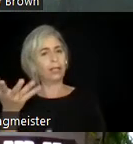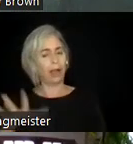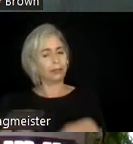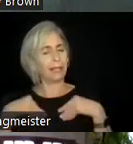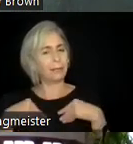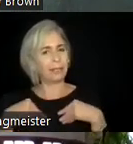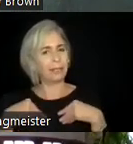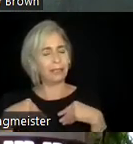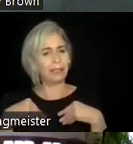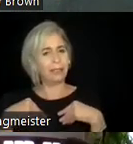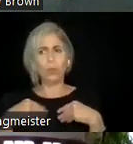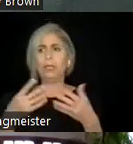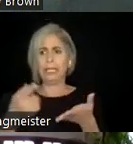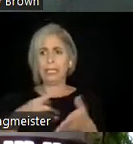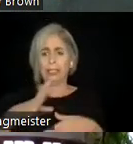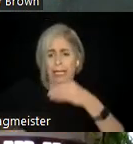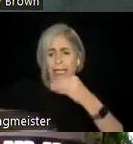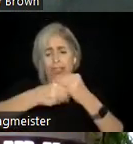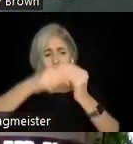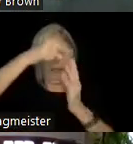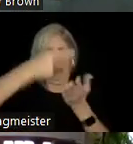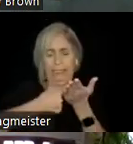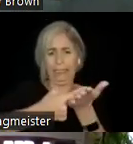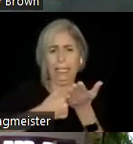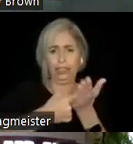think about and I appreciate that. Your thoughts were well